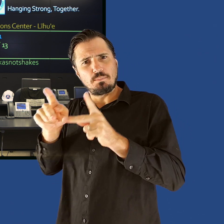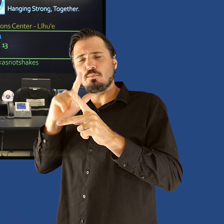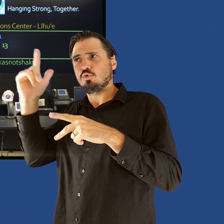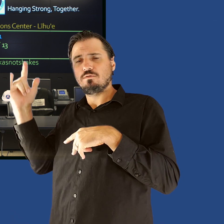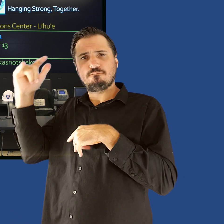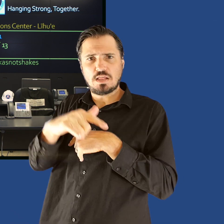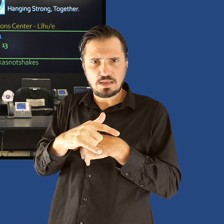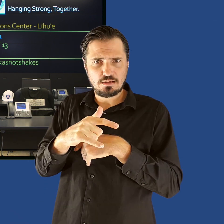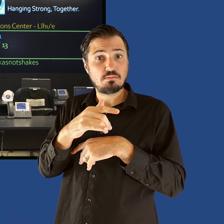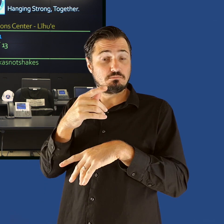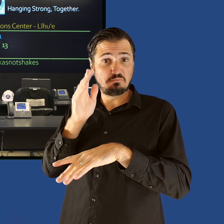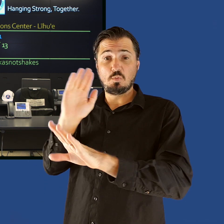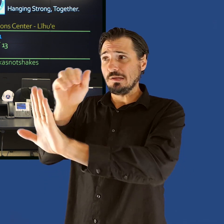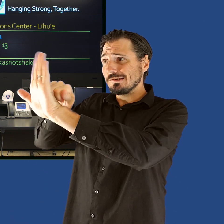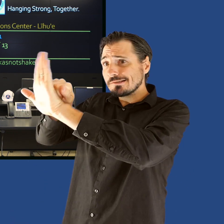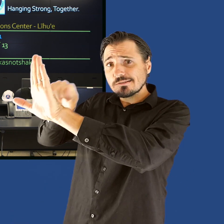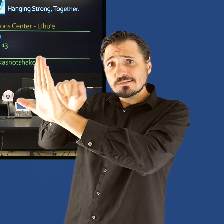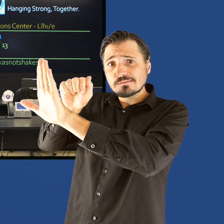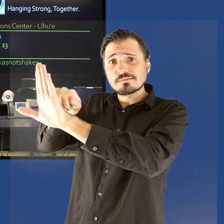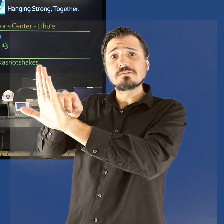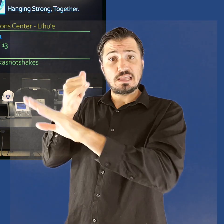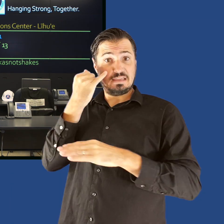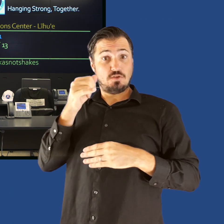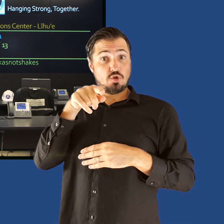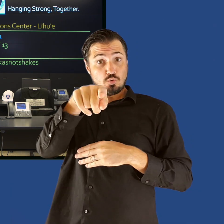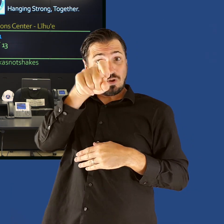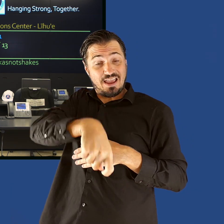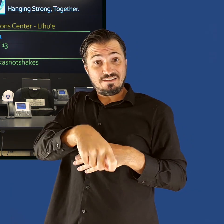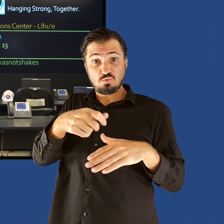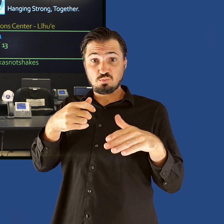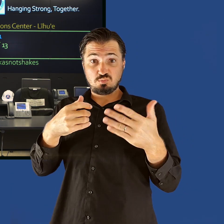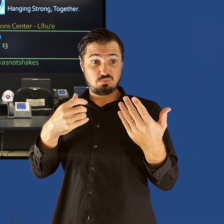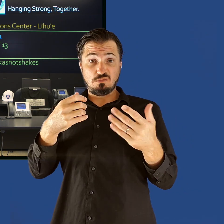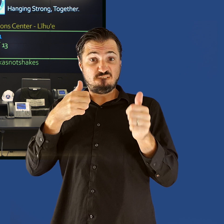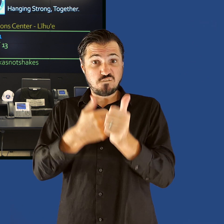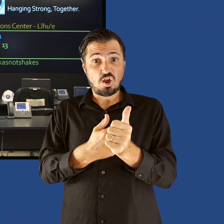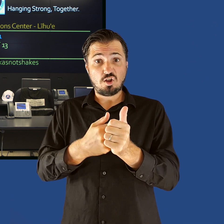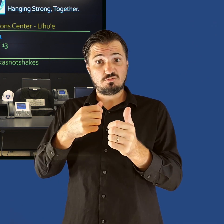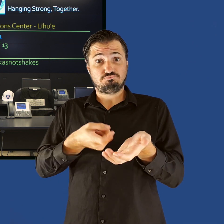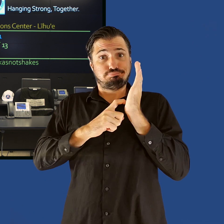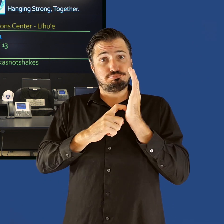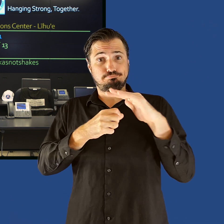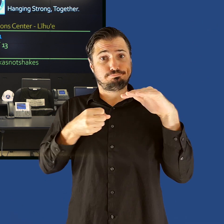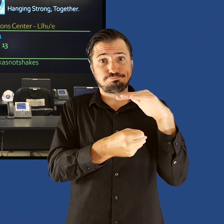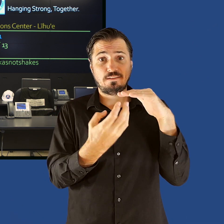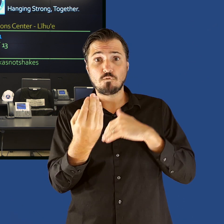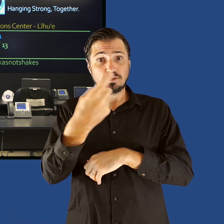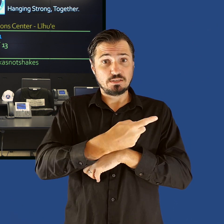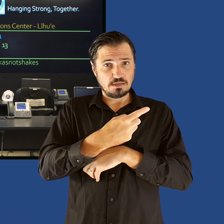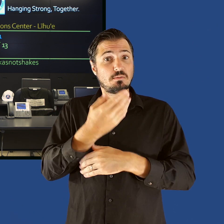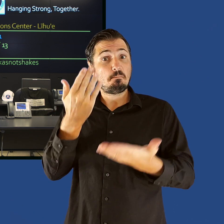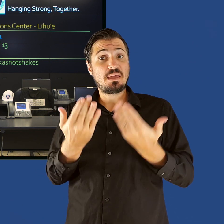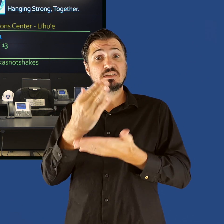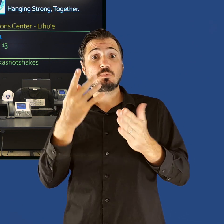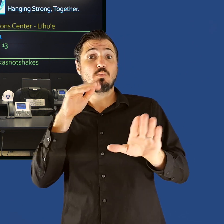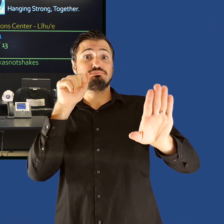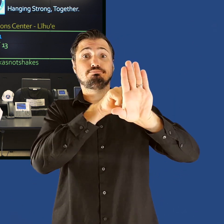This includes knocking on the doors of these individuals – so if you are subject to the mandatory quarantine, please be sure you are following the rules in place.